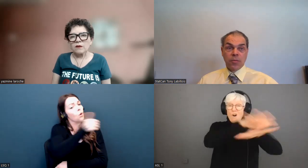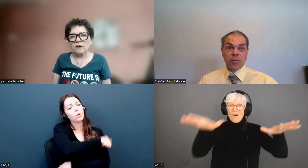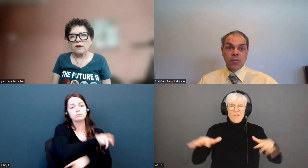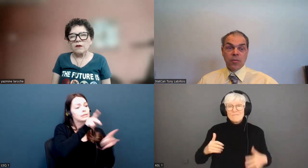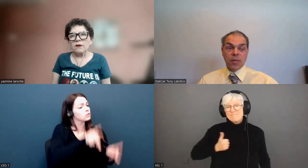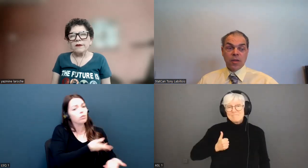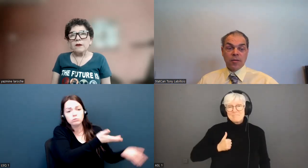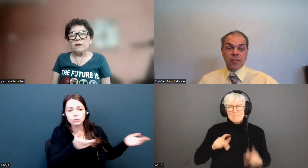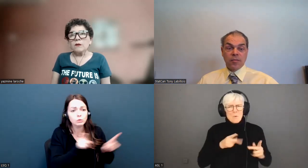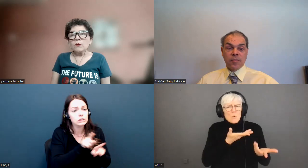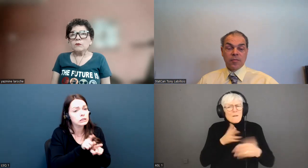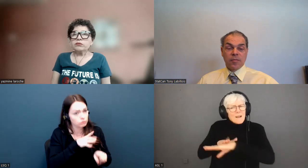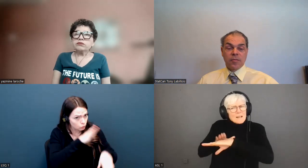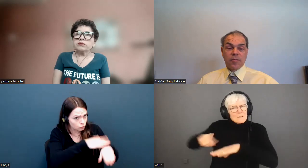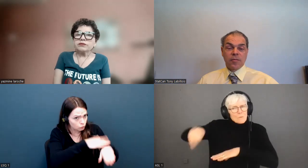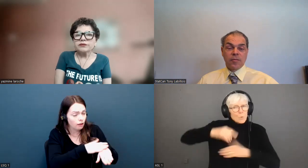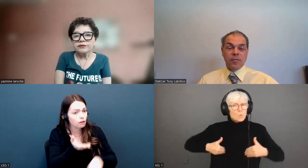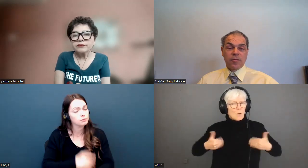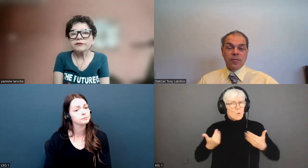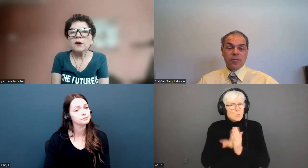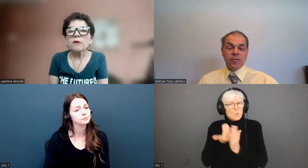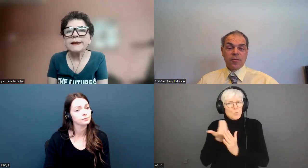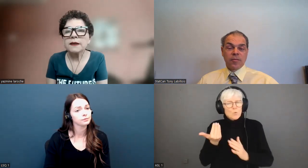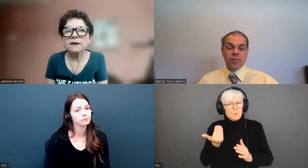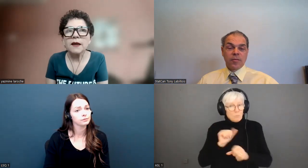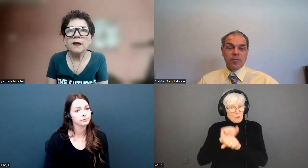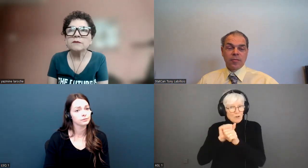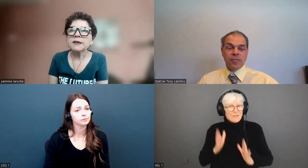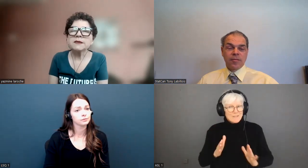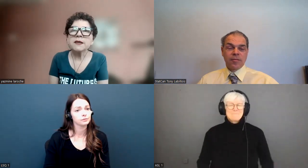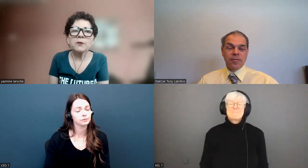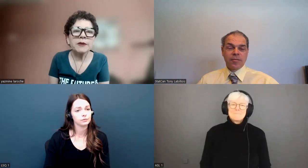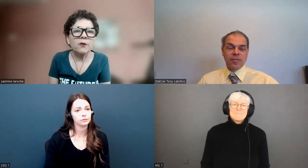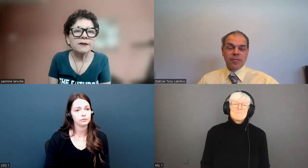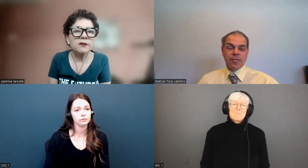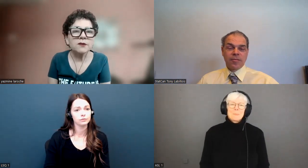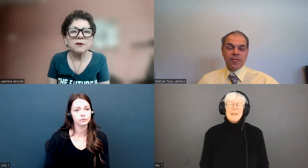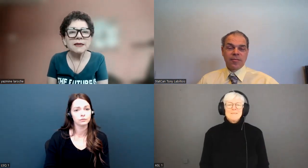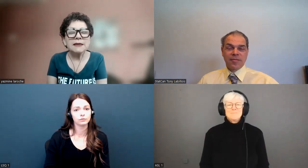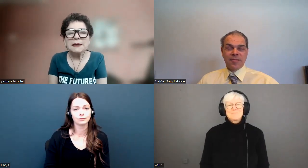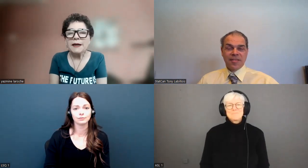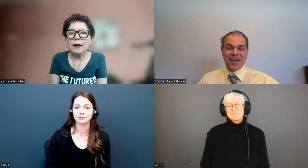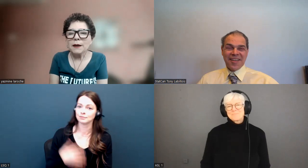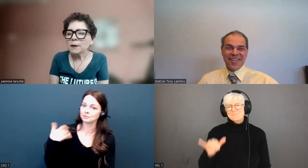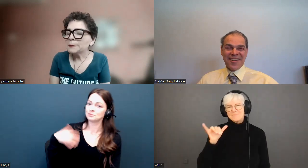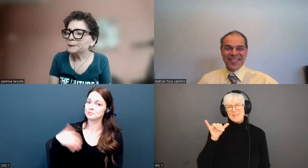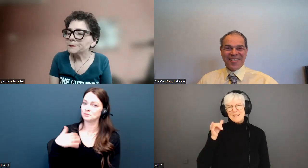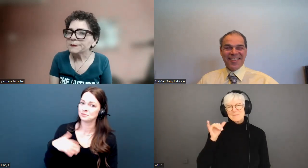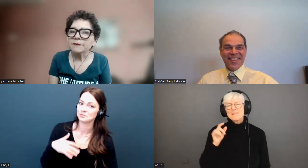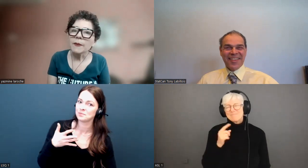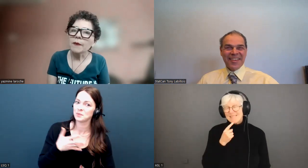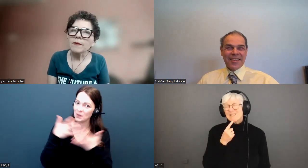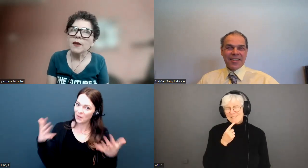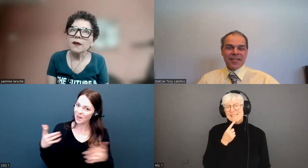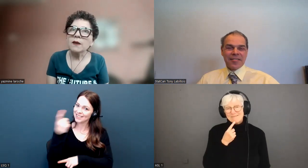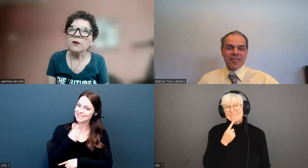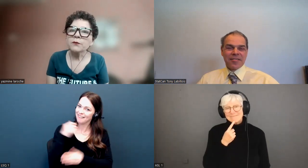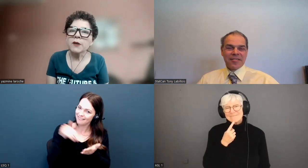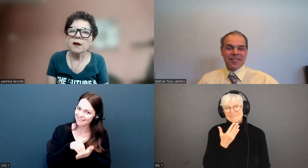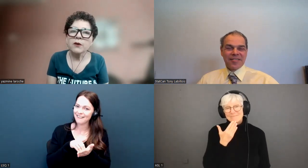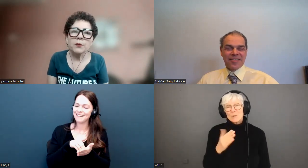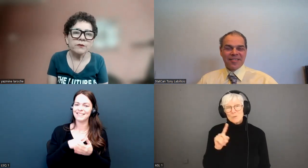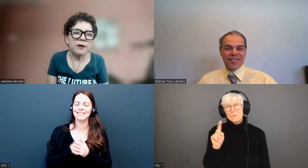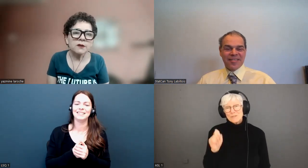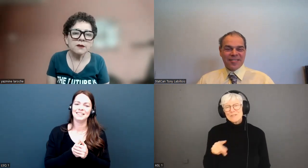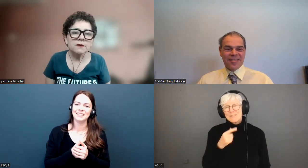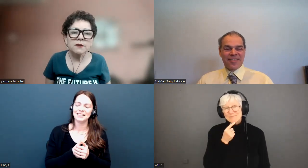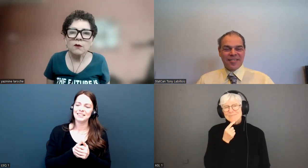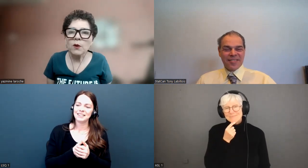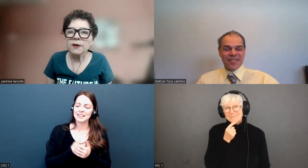well uh that's another big question Tony um you know for younger professionals what would